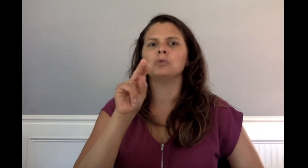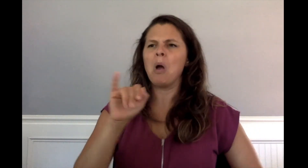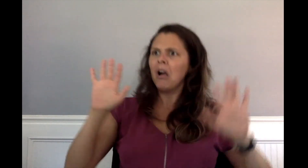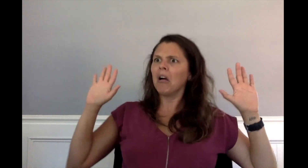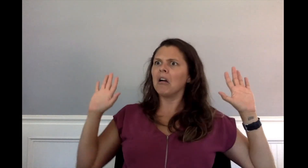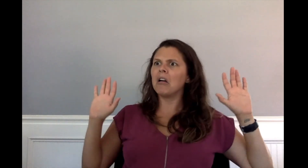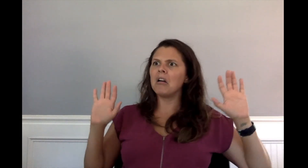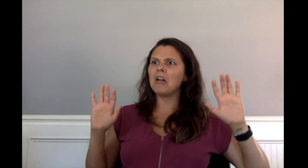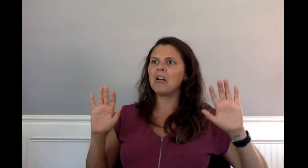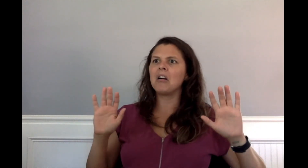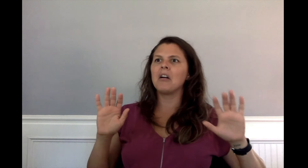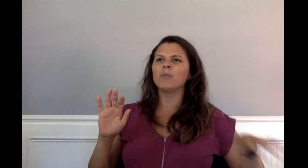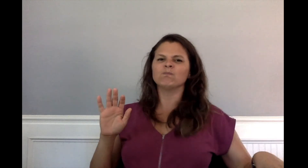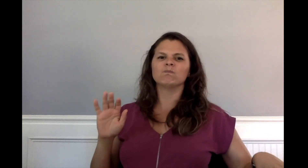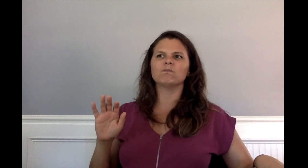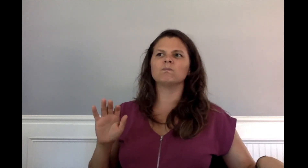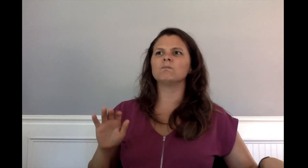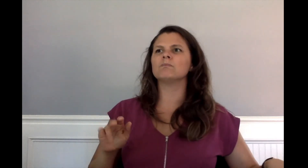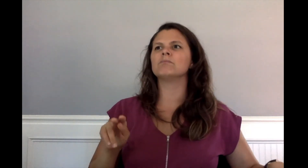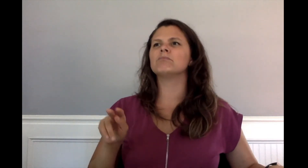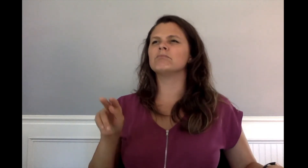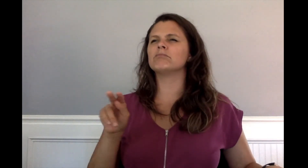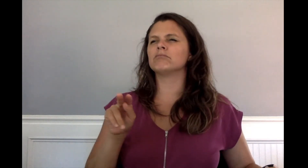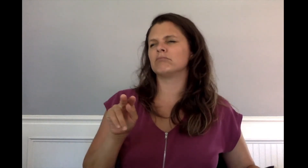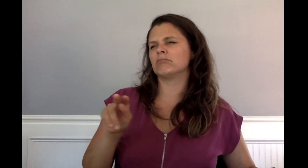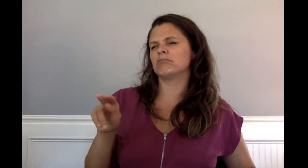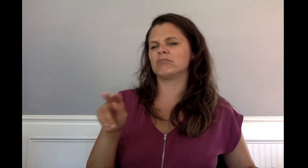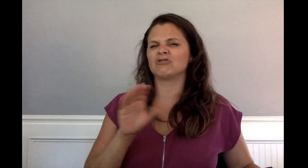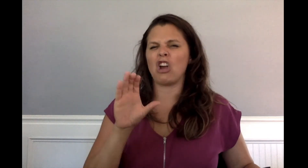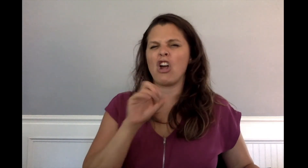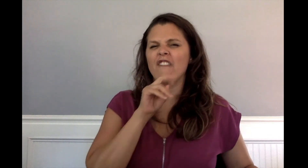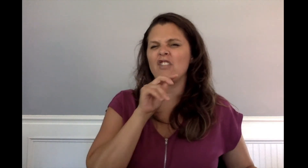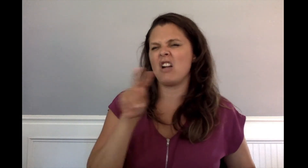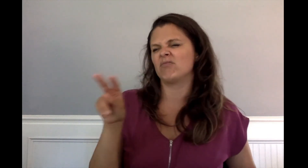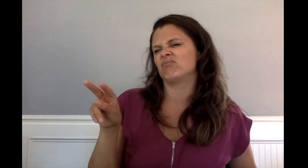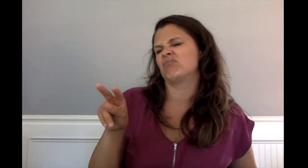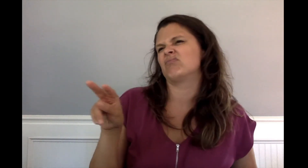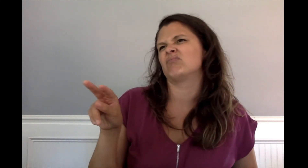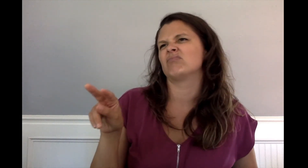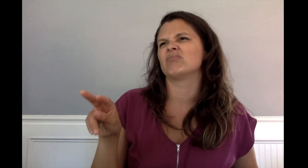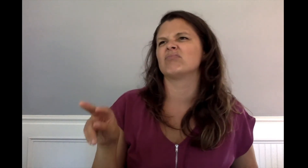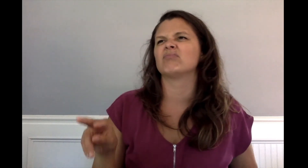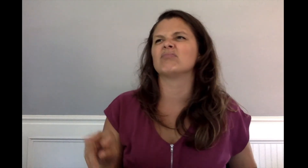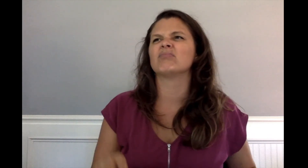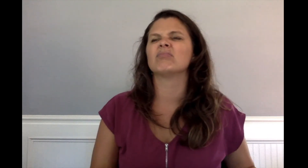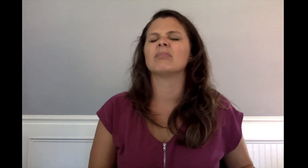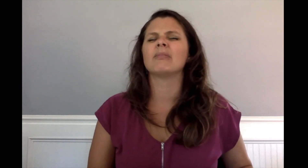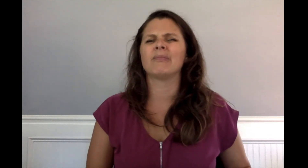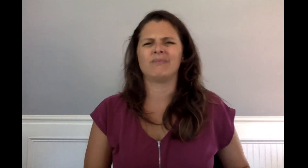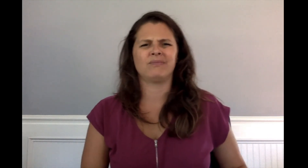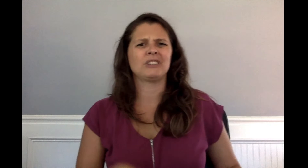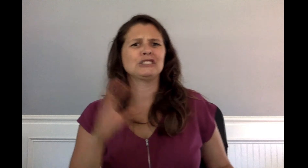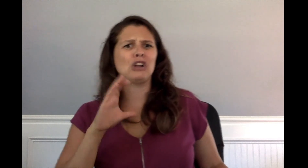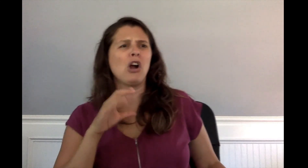Toni reeled back. She gripped the edge of a chair to steady herself. She glared at Charlie and Frog.